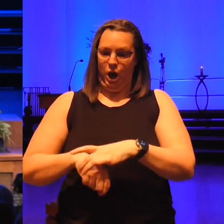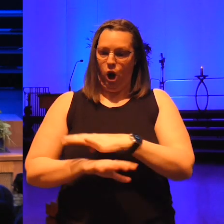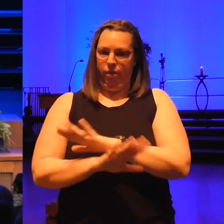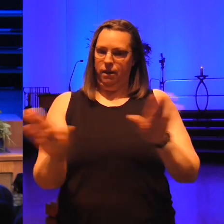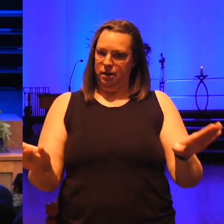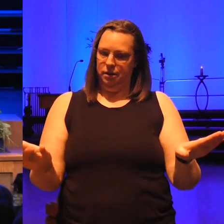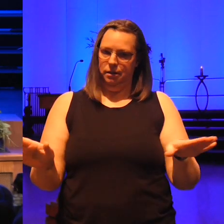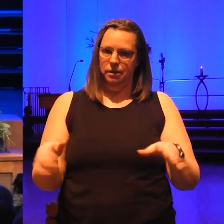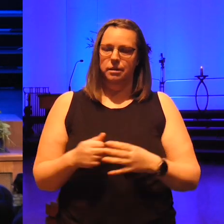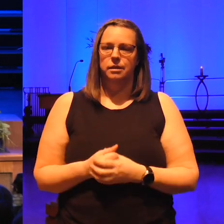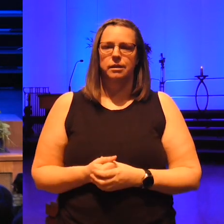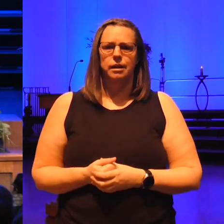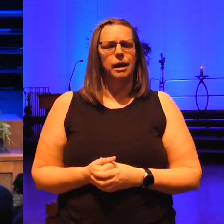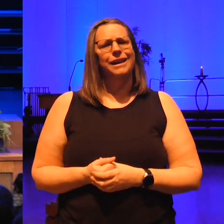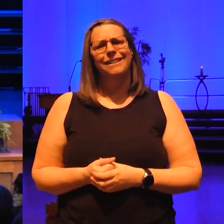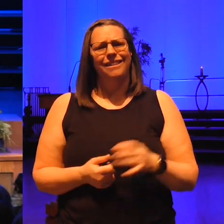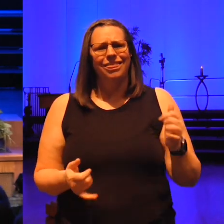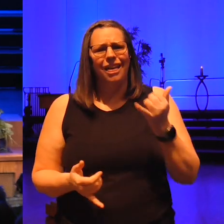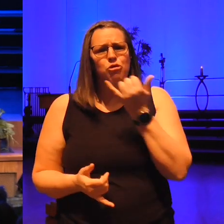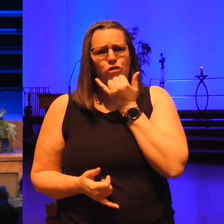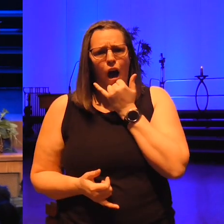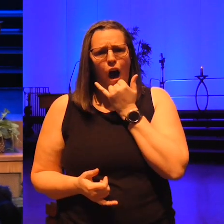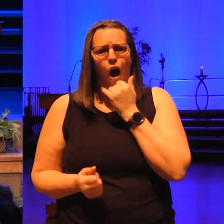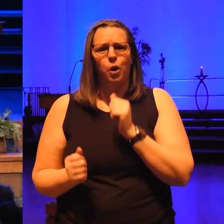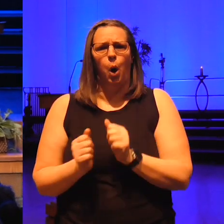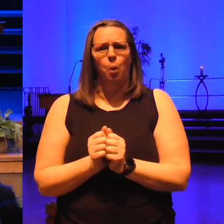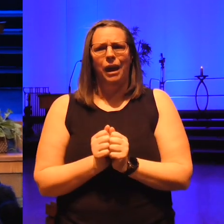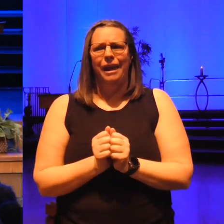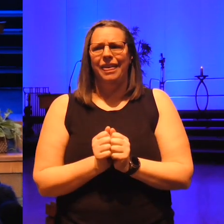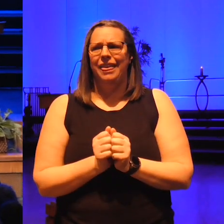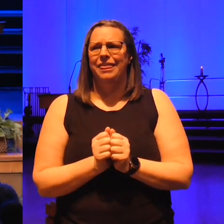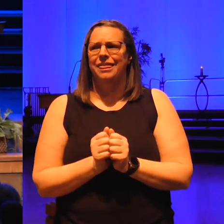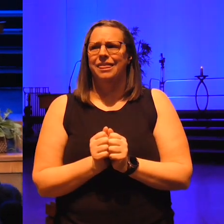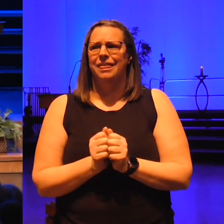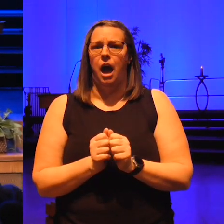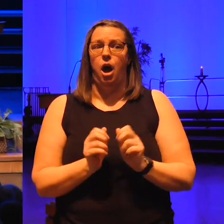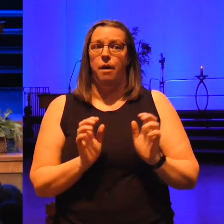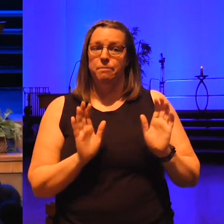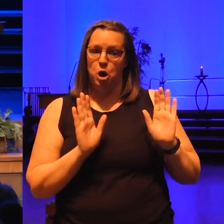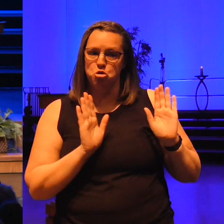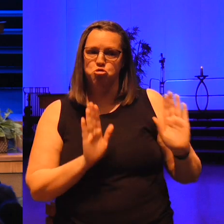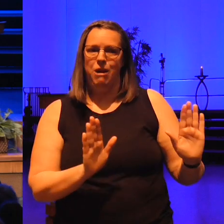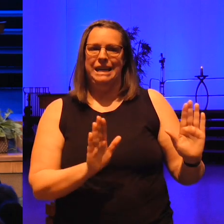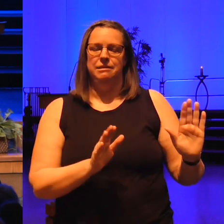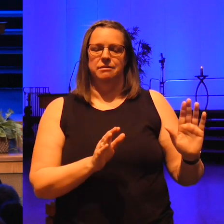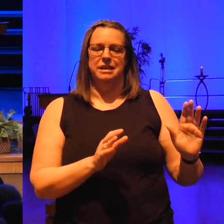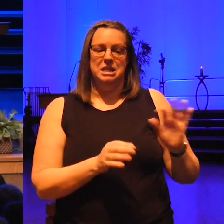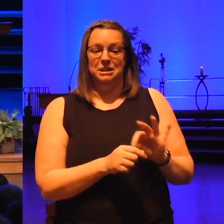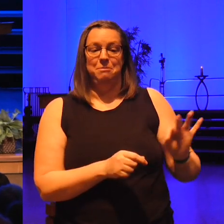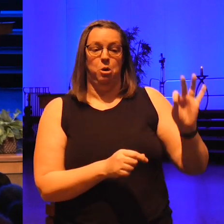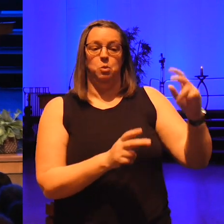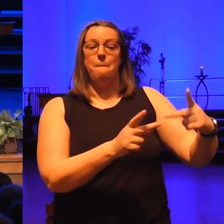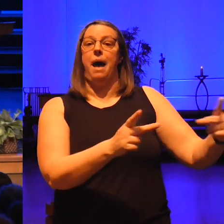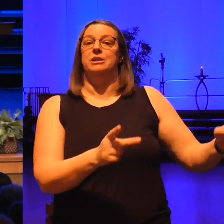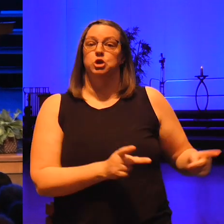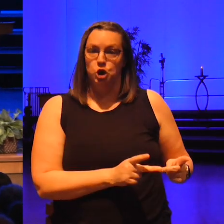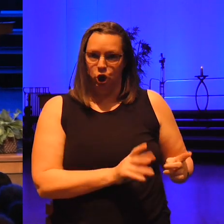and there's nothing wrong with having a a great spiritual posture but sometimes it's says if I